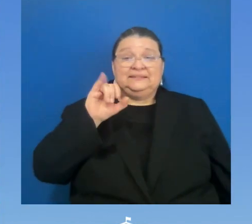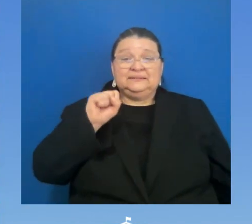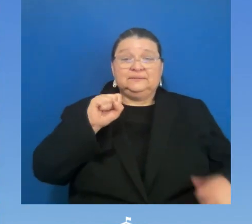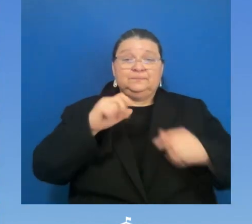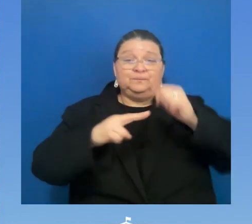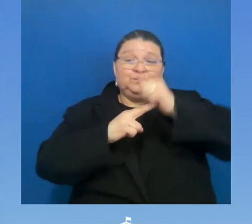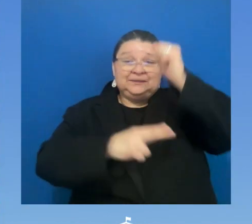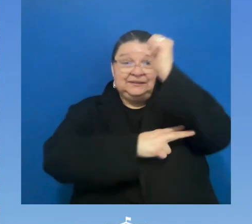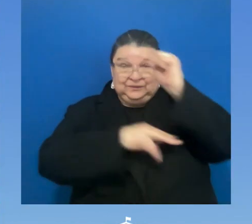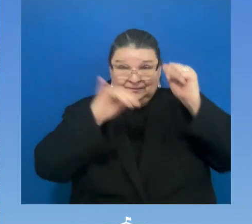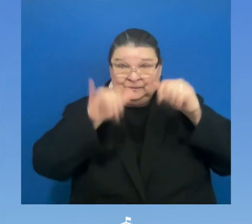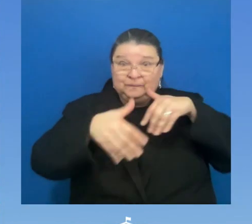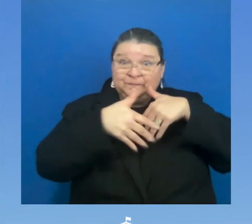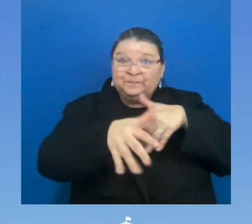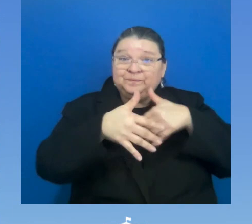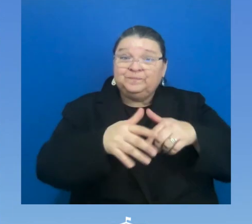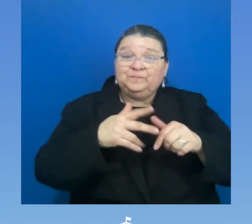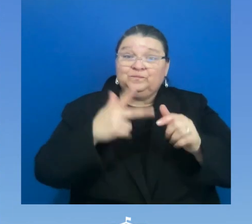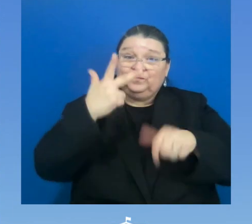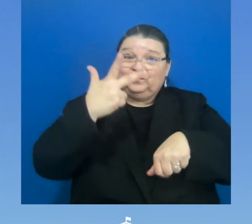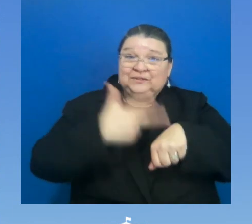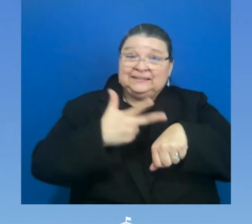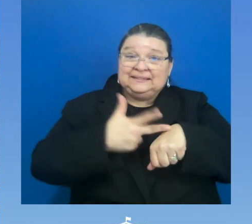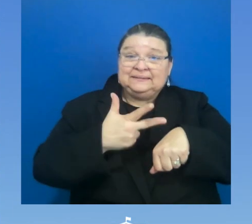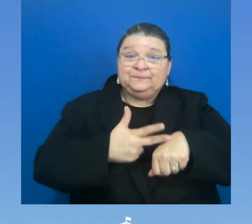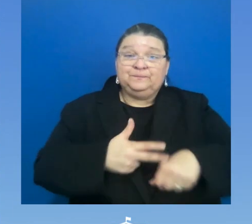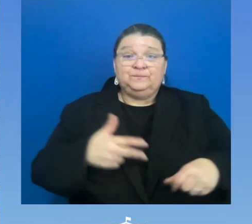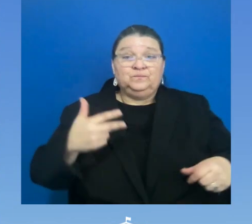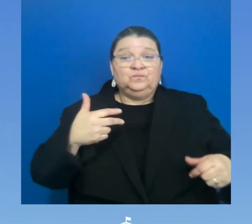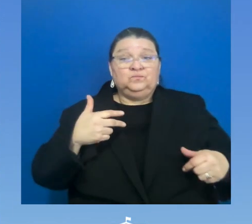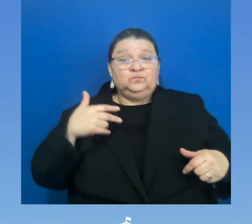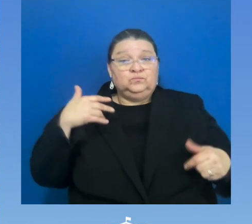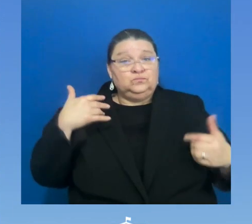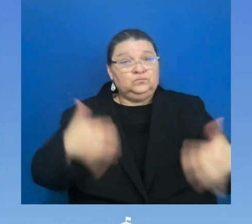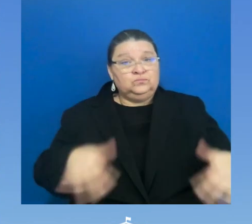and were beaten back, you know, shed blood on that bridge.